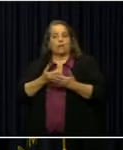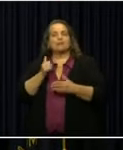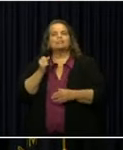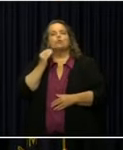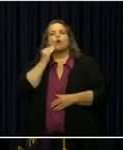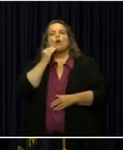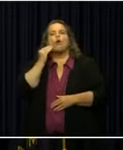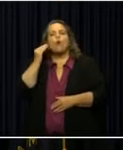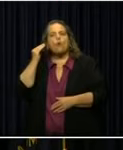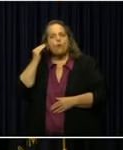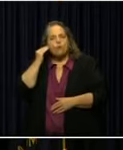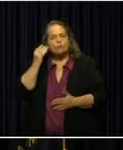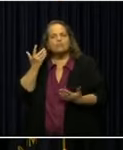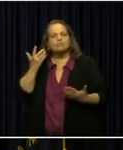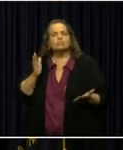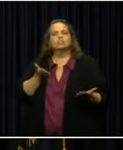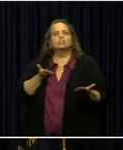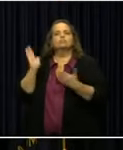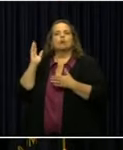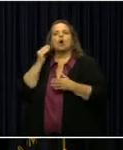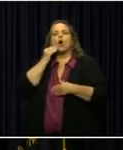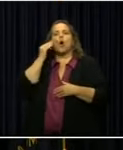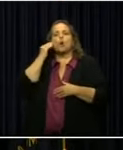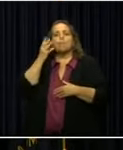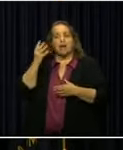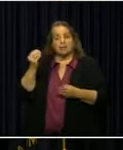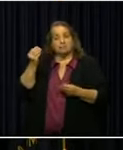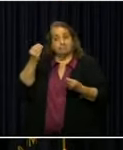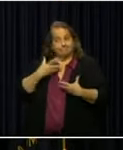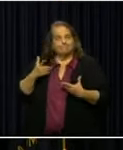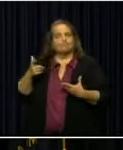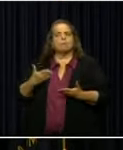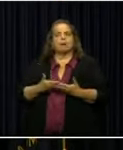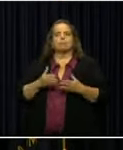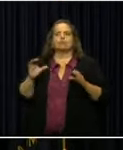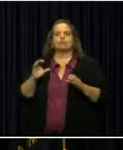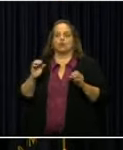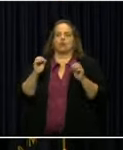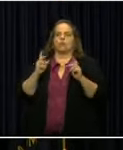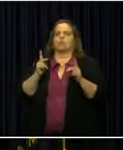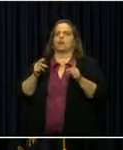THERE IS A SPECIFIC CASE THAT'S